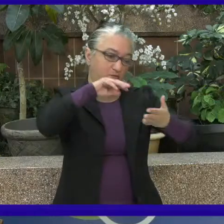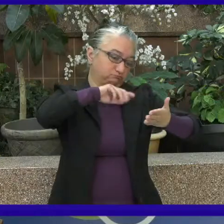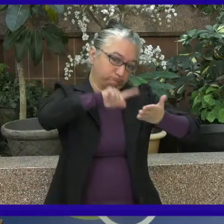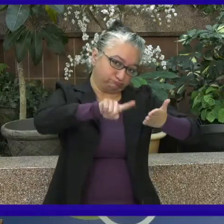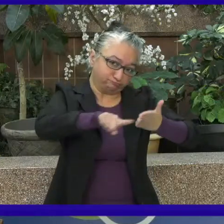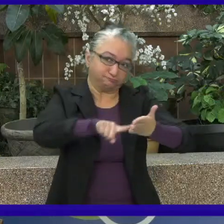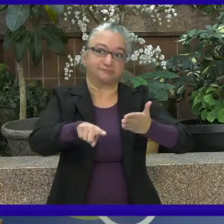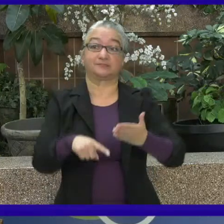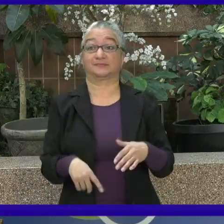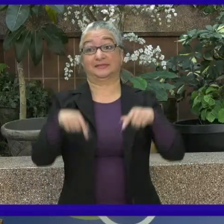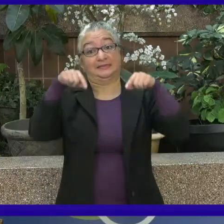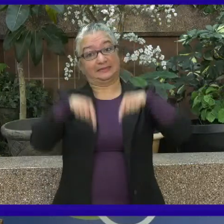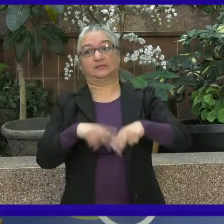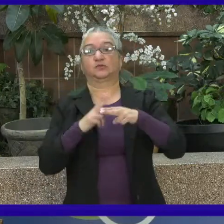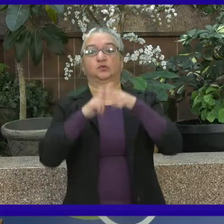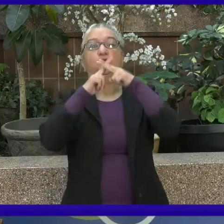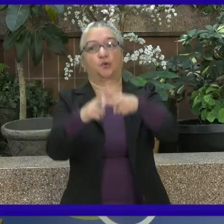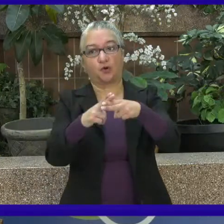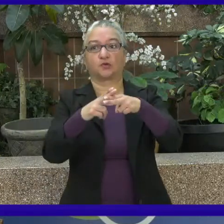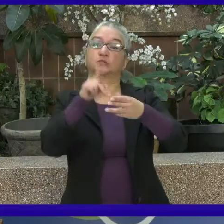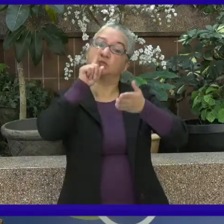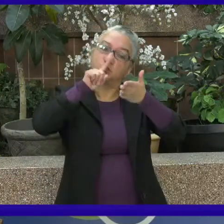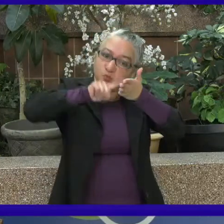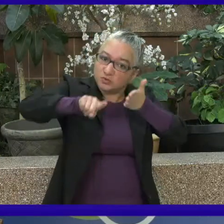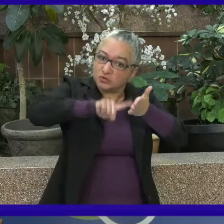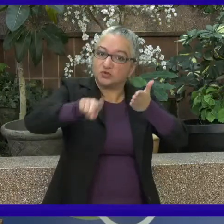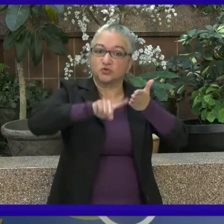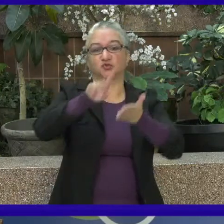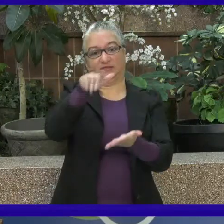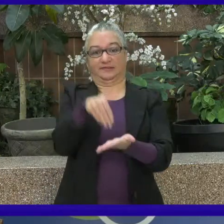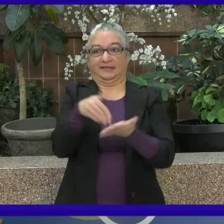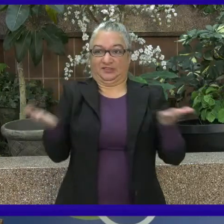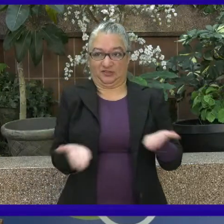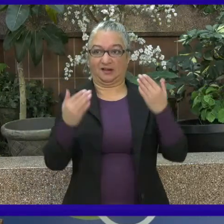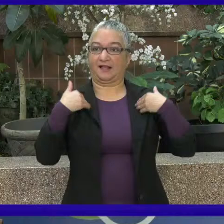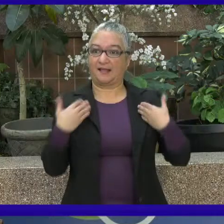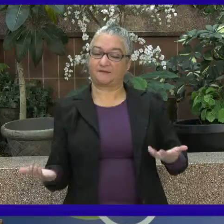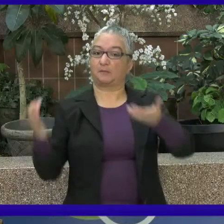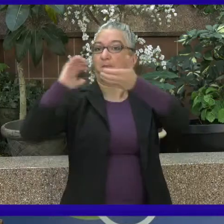to work with partners throughout the province to bolster the health of manitobans in this changing